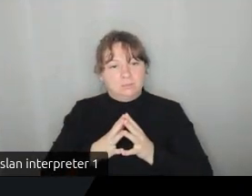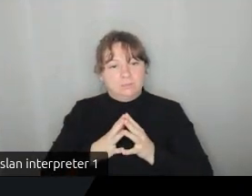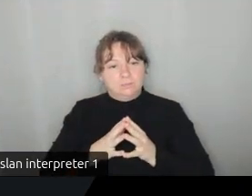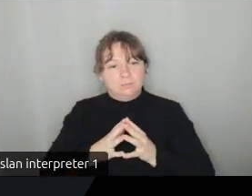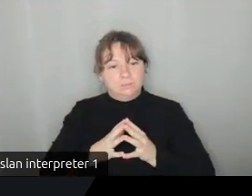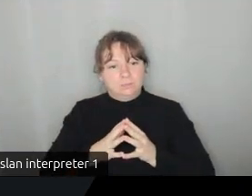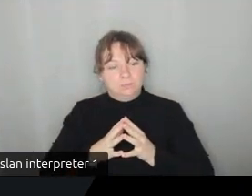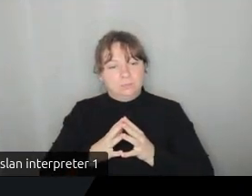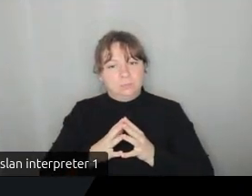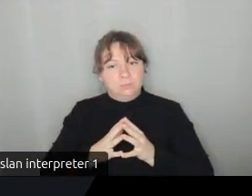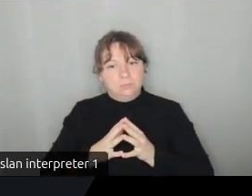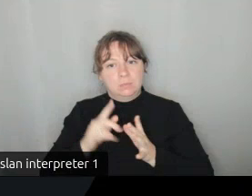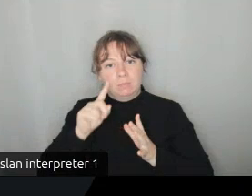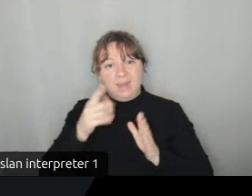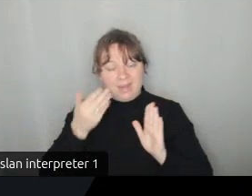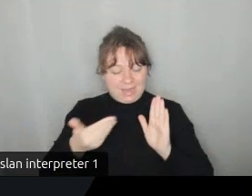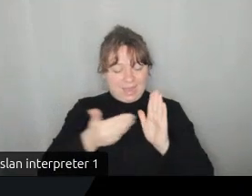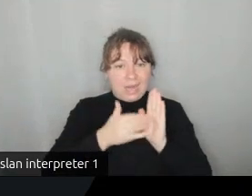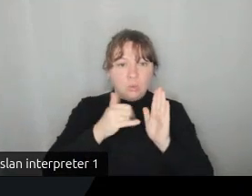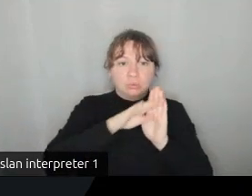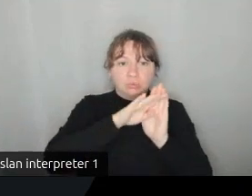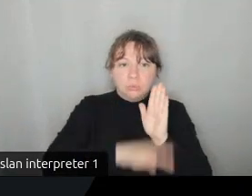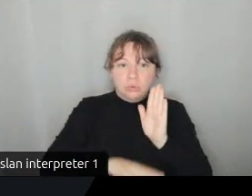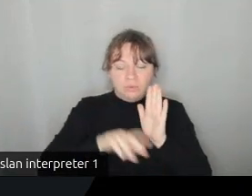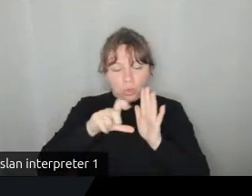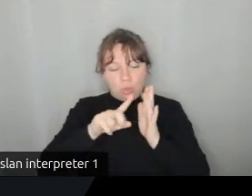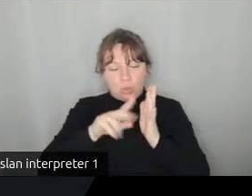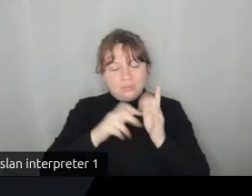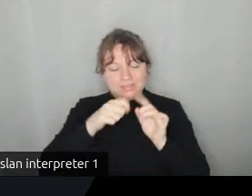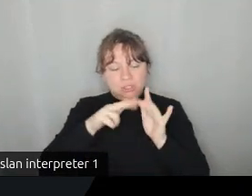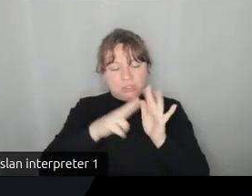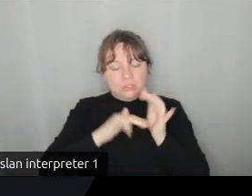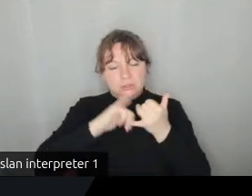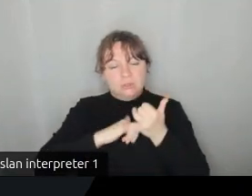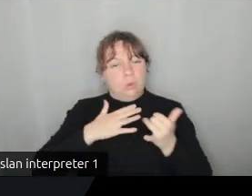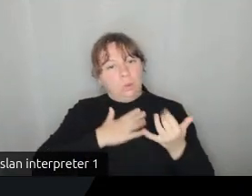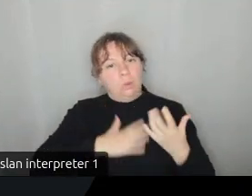when it comes to adding and removing conditions, you want to have evidence to support why. Um, so